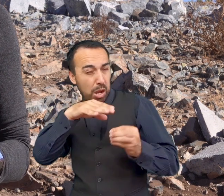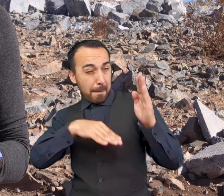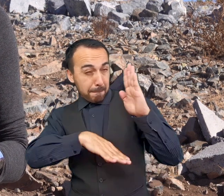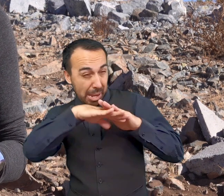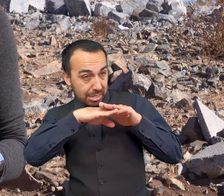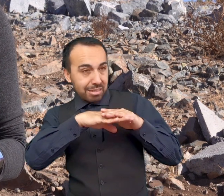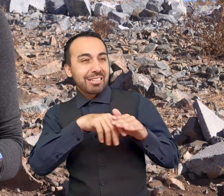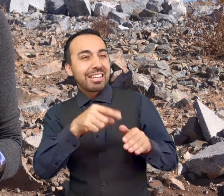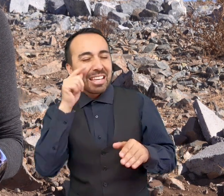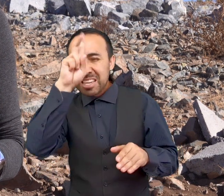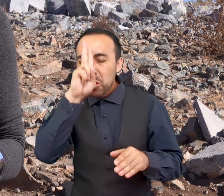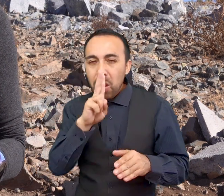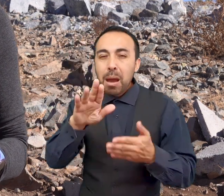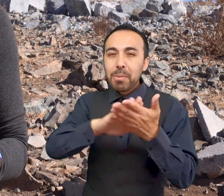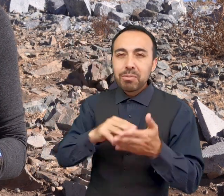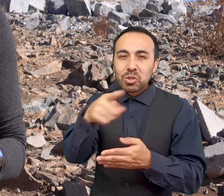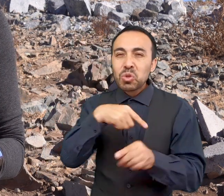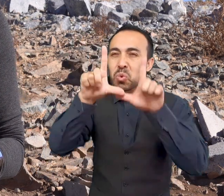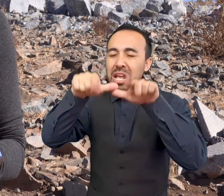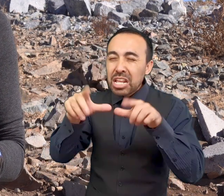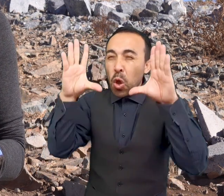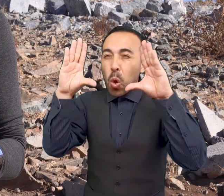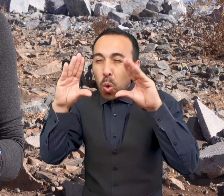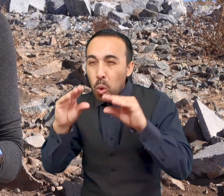If the spectrum of a supernova does not contain a hydrogen line, it is classified as